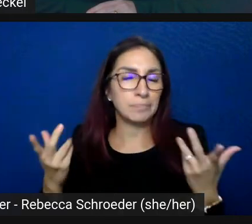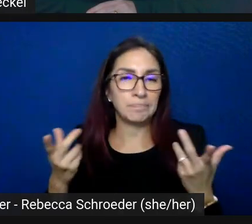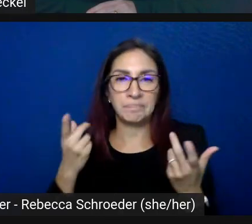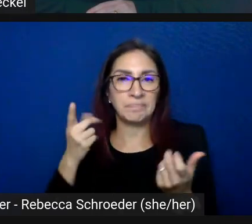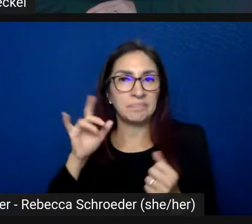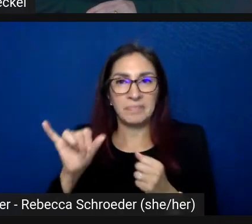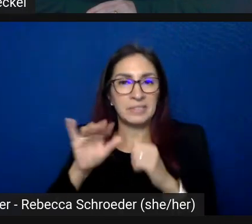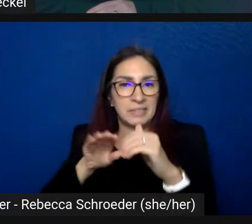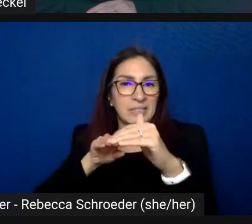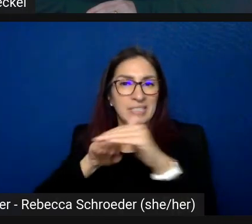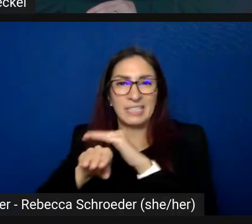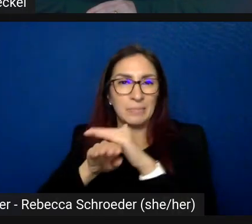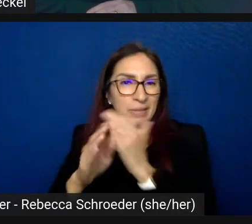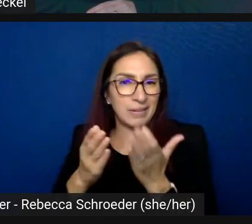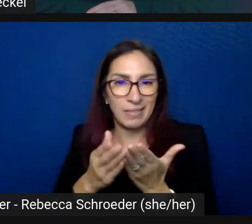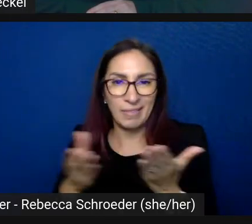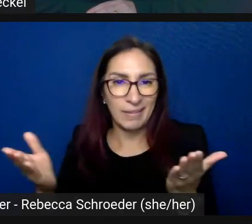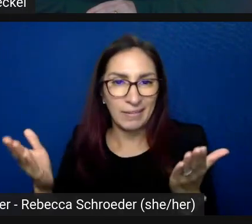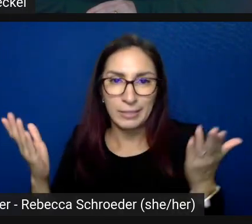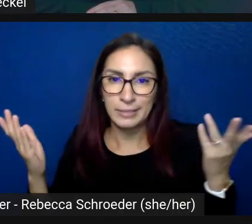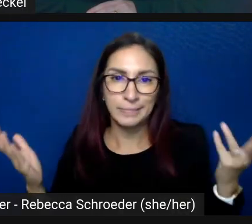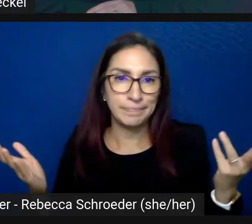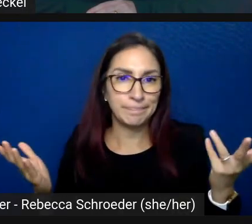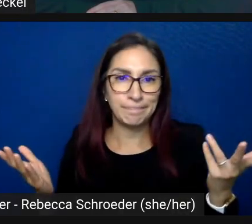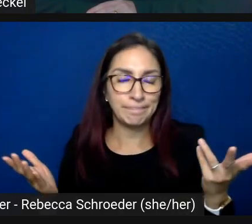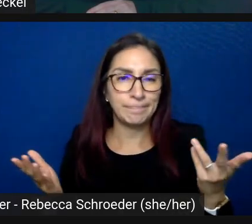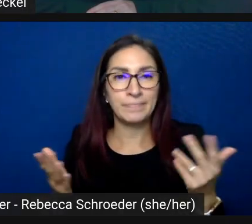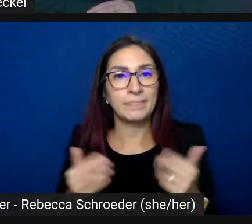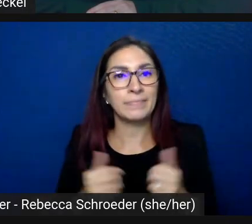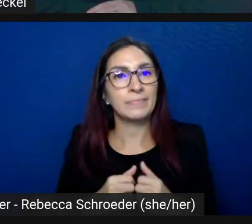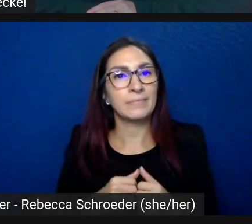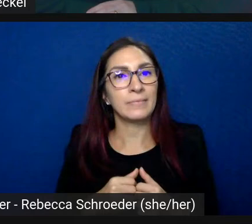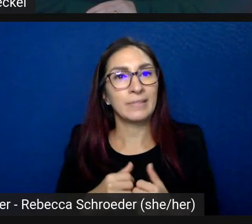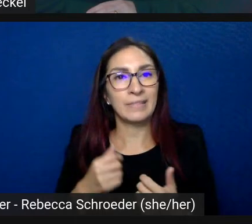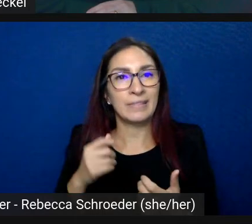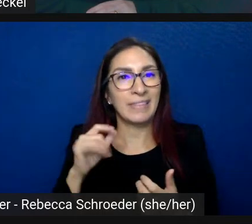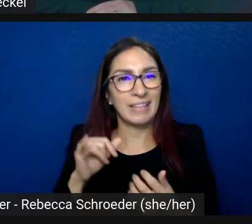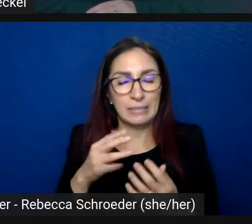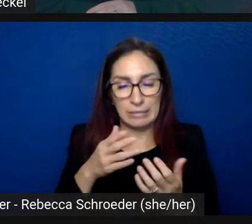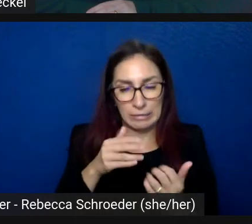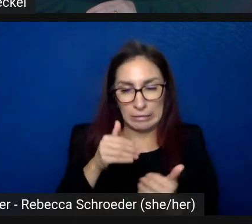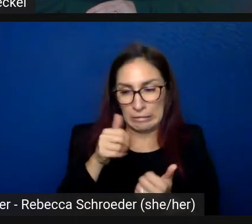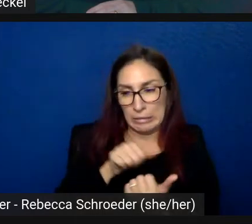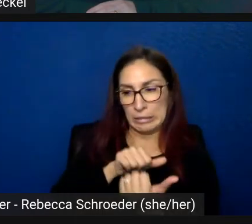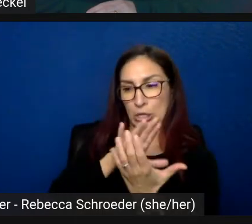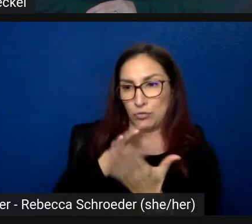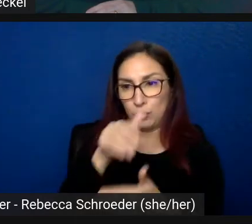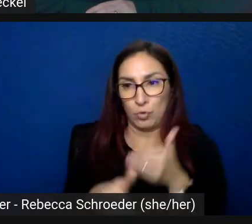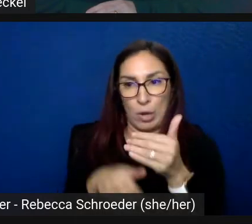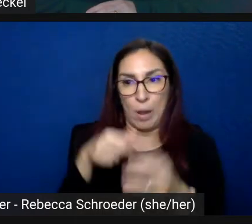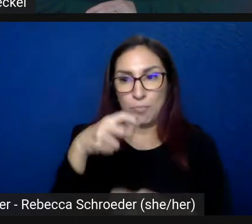It's like an every problem. Because if you haven't broken your content in a way that it's easy